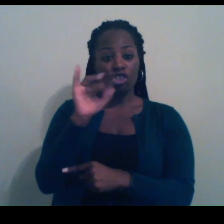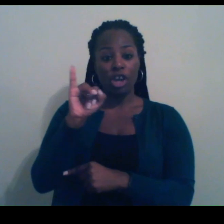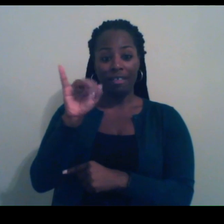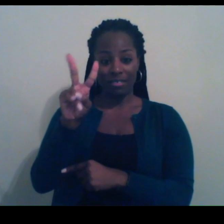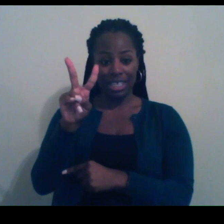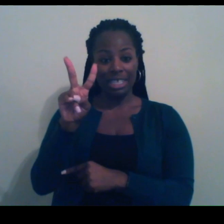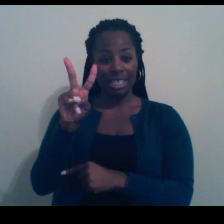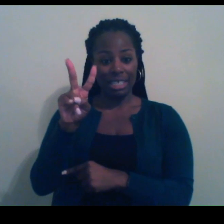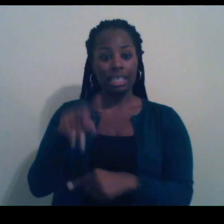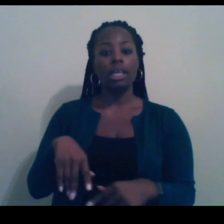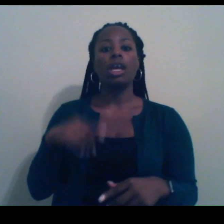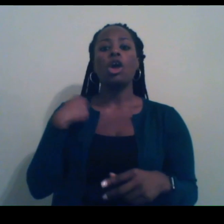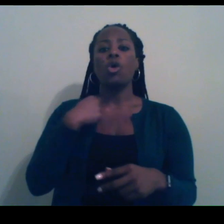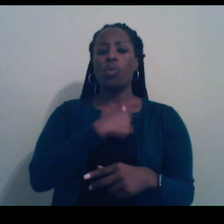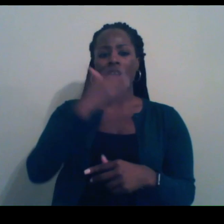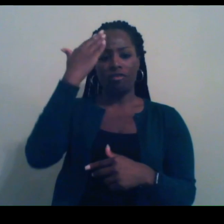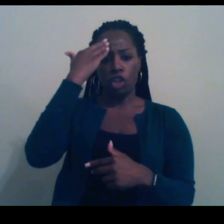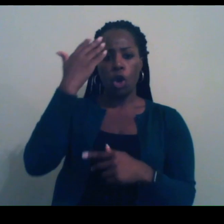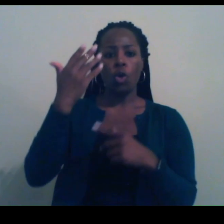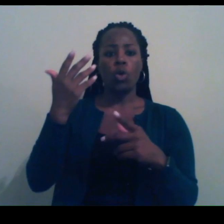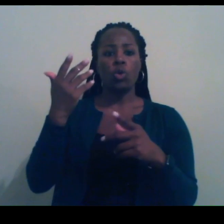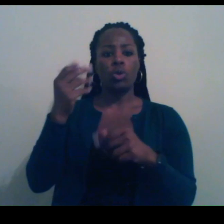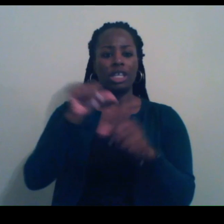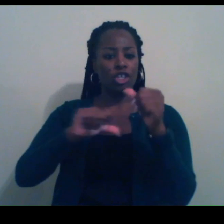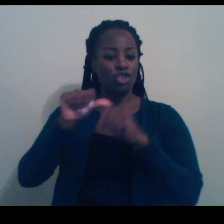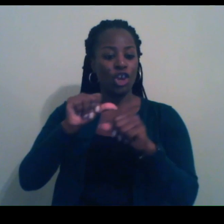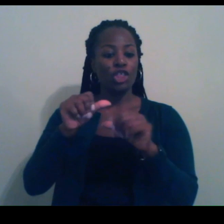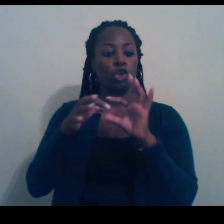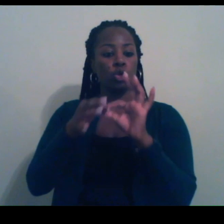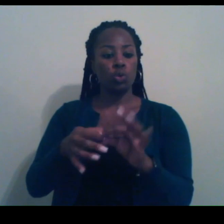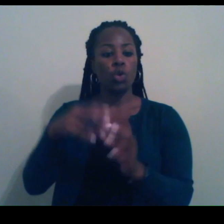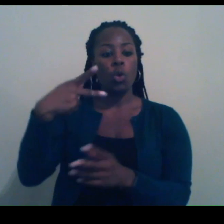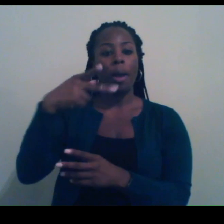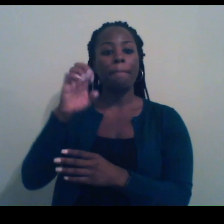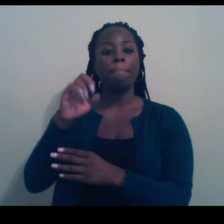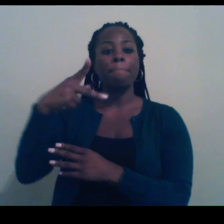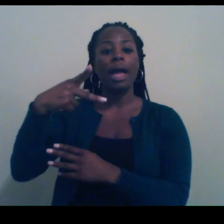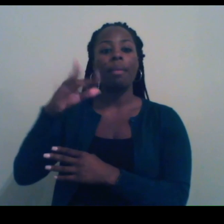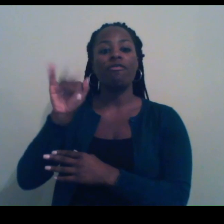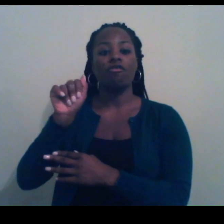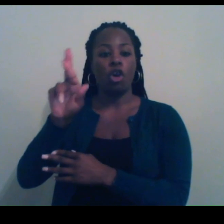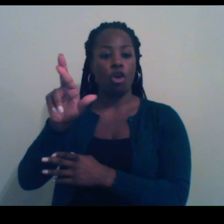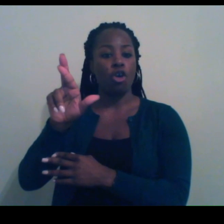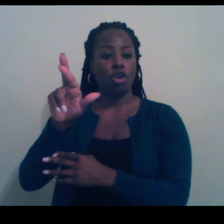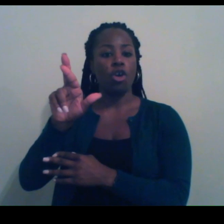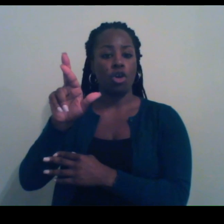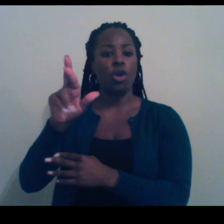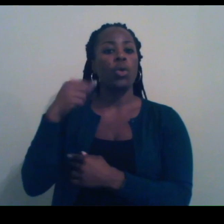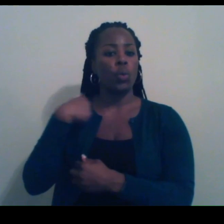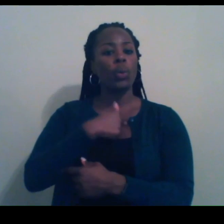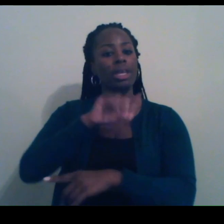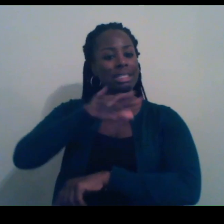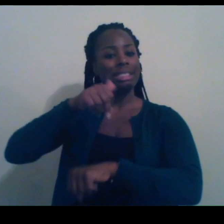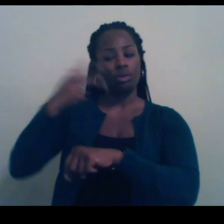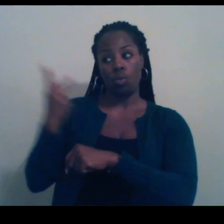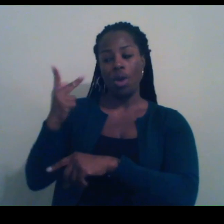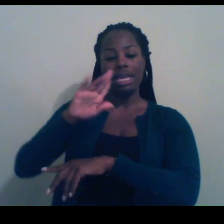through PEPFAR I had the privilege and the honor among others of putting together the PEPFAR program for President Bush and she was the